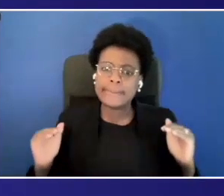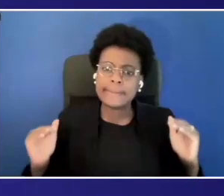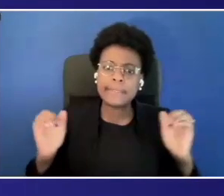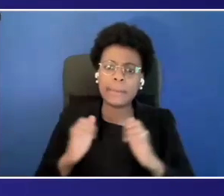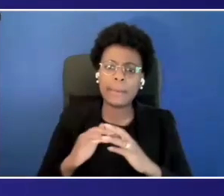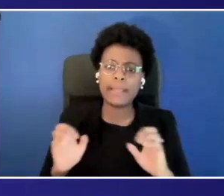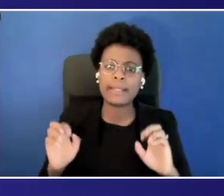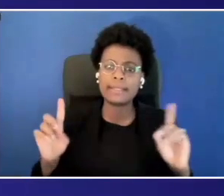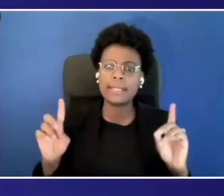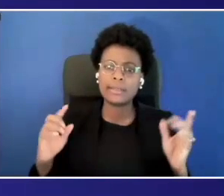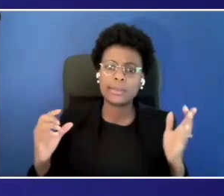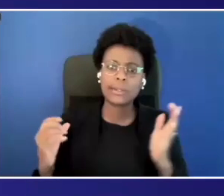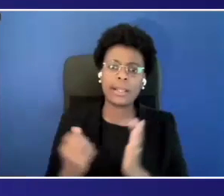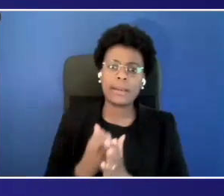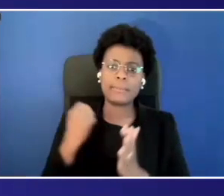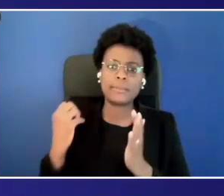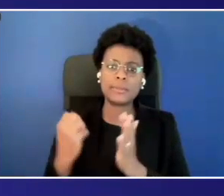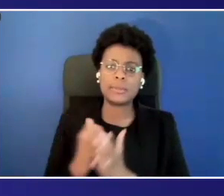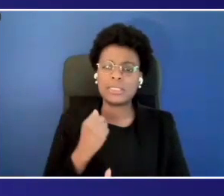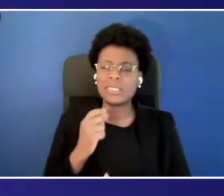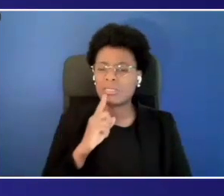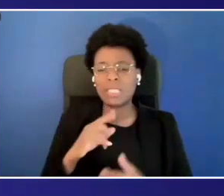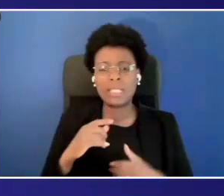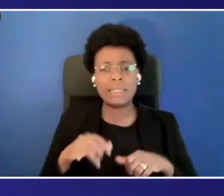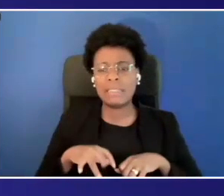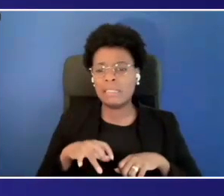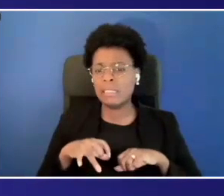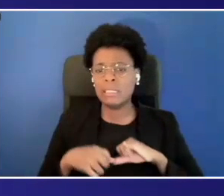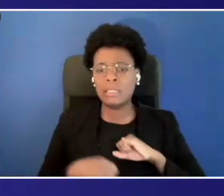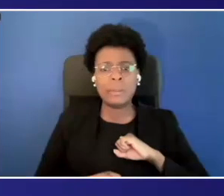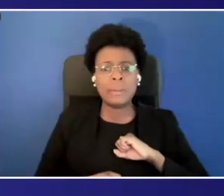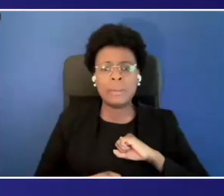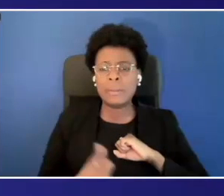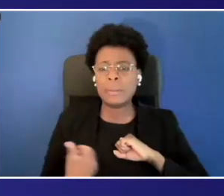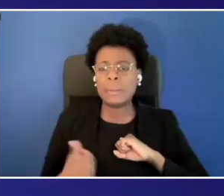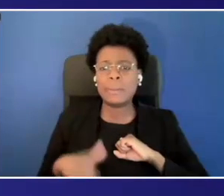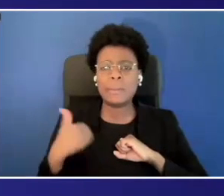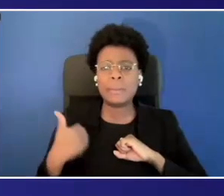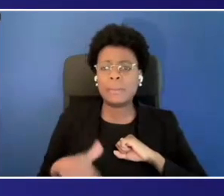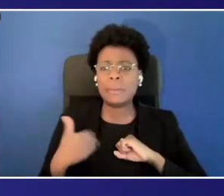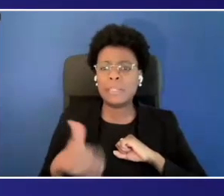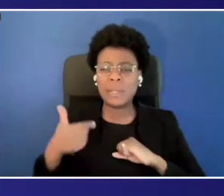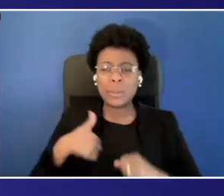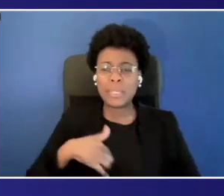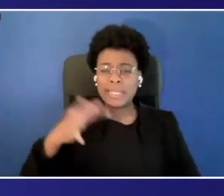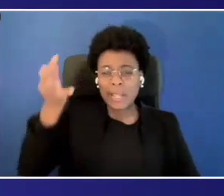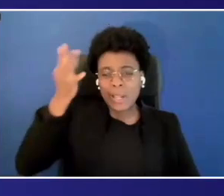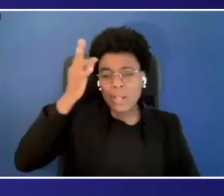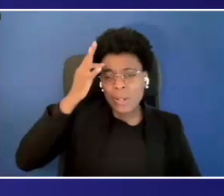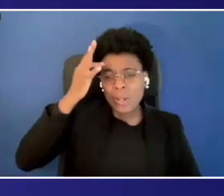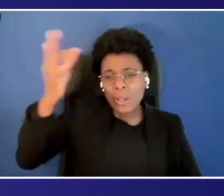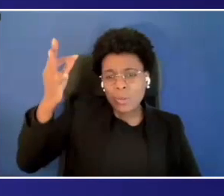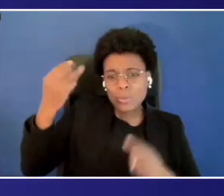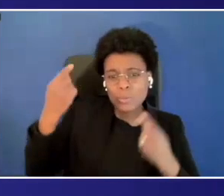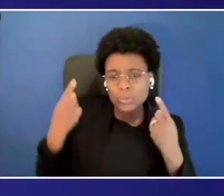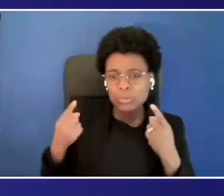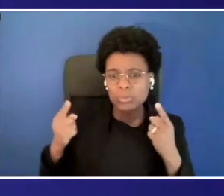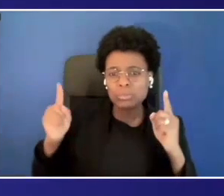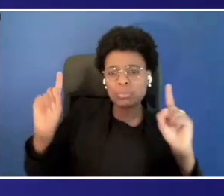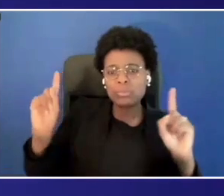It's heartbreaking. That we can be so close to making this work and being able to buy a house.